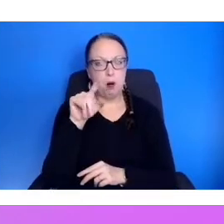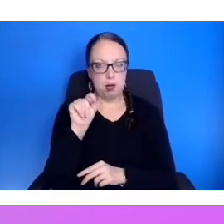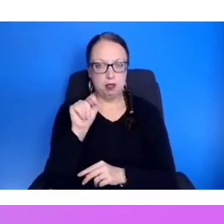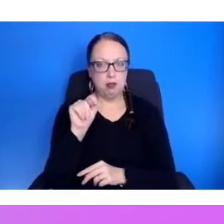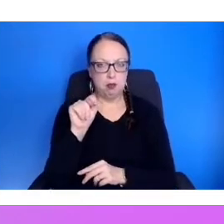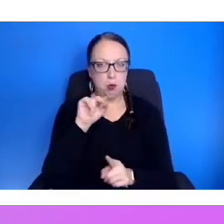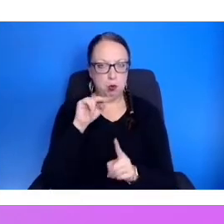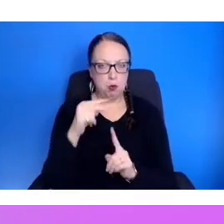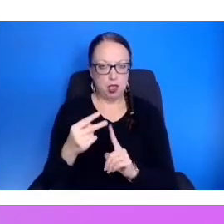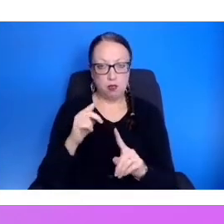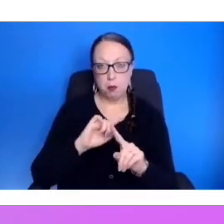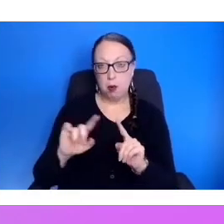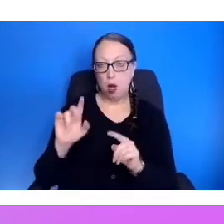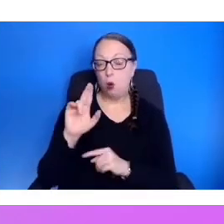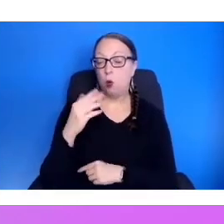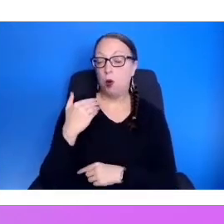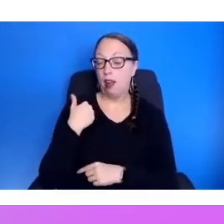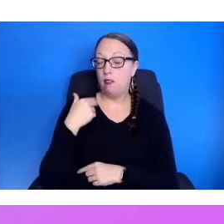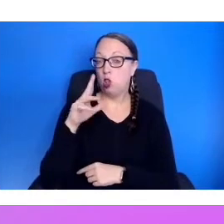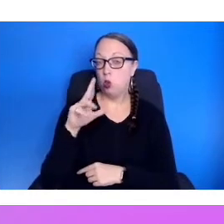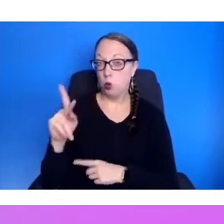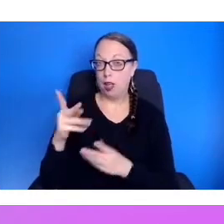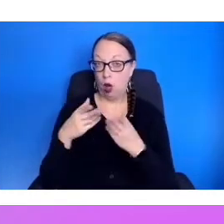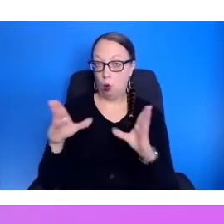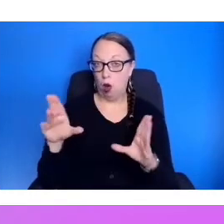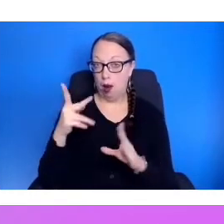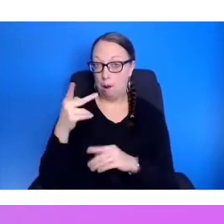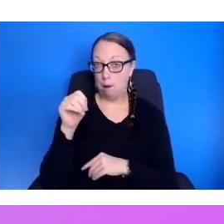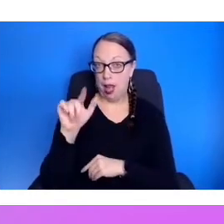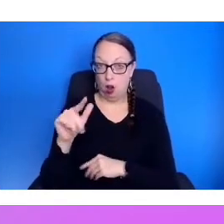we have a UK-wide panel of over 500 people